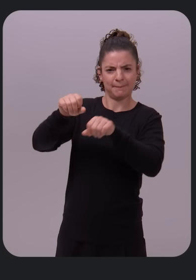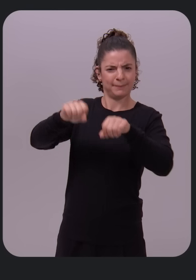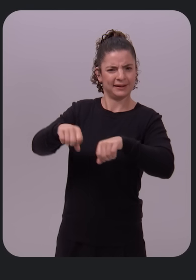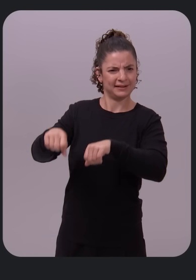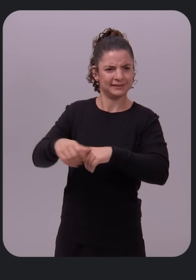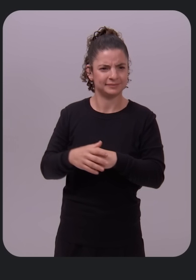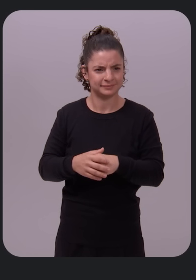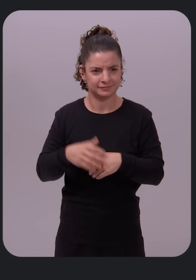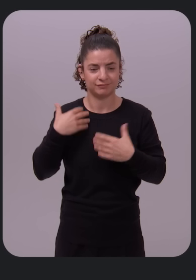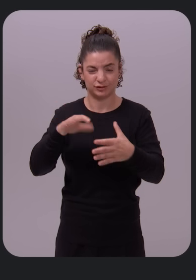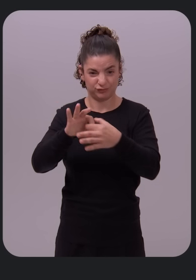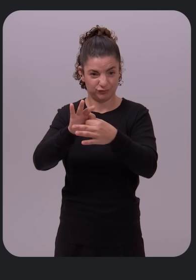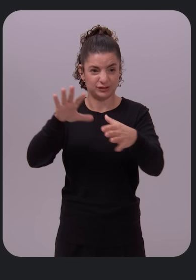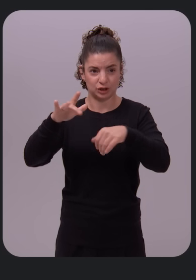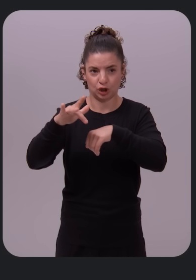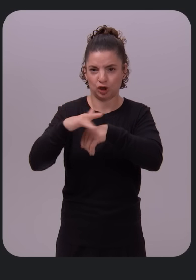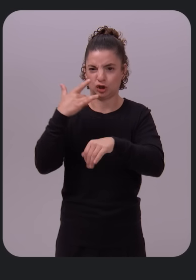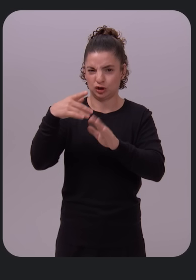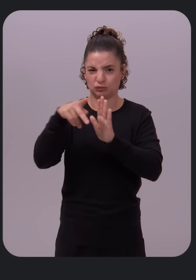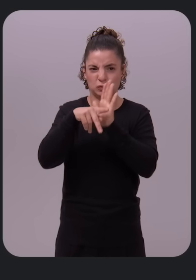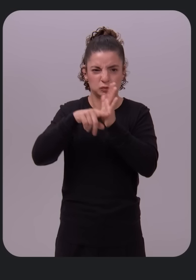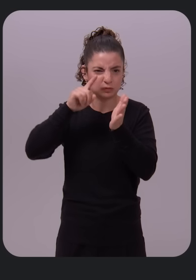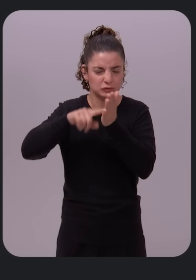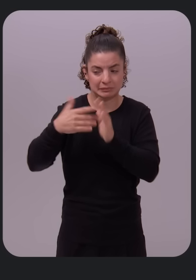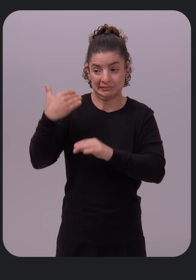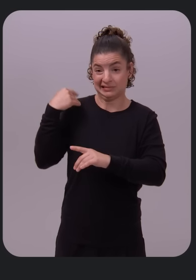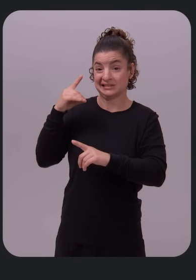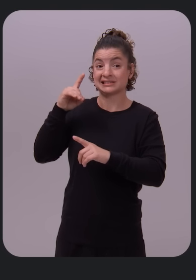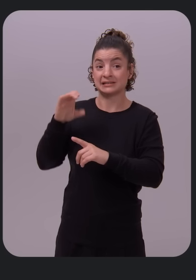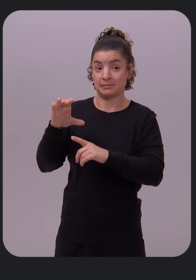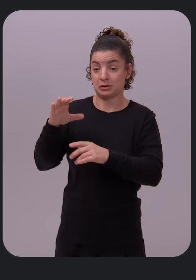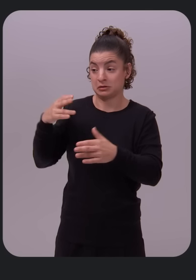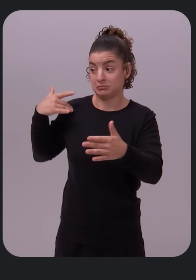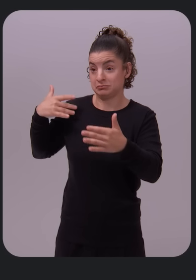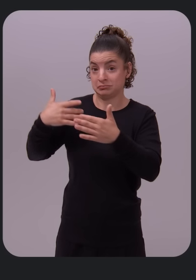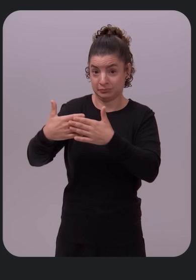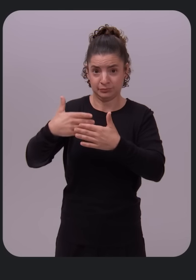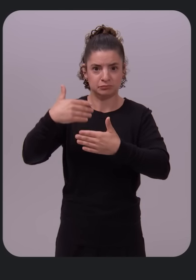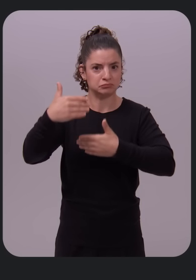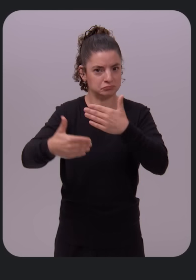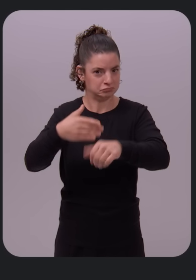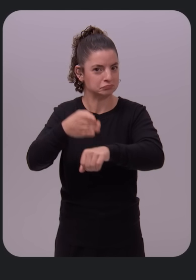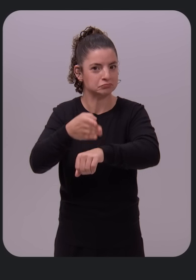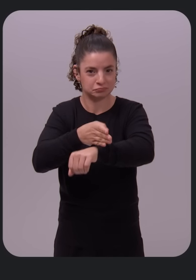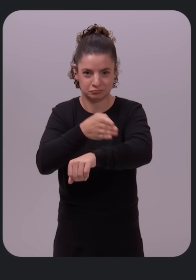We released it as an early research prototype in December, and we have made a lot of progress since.